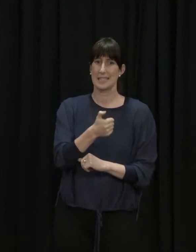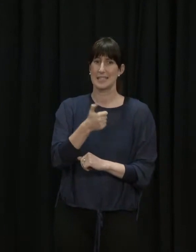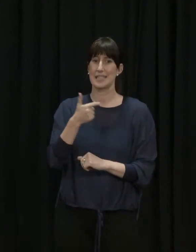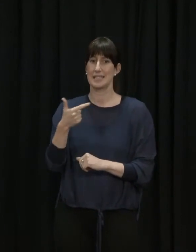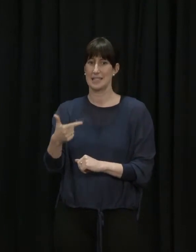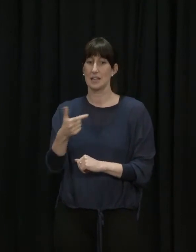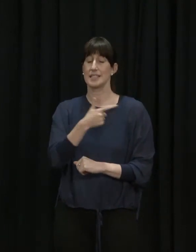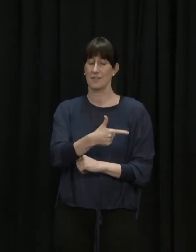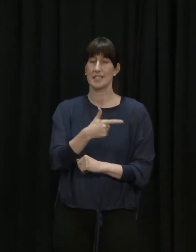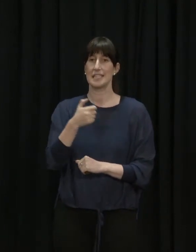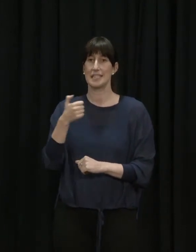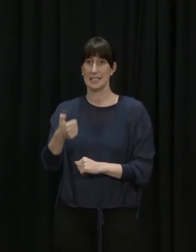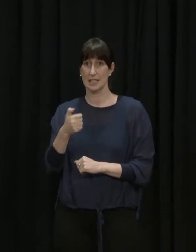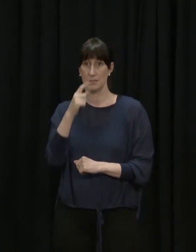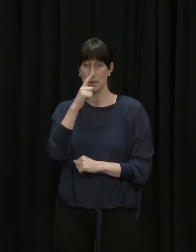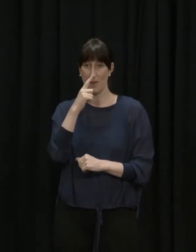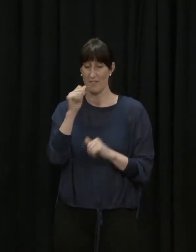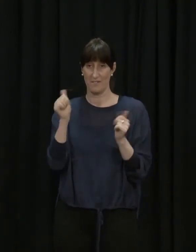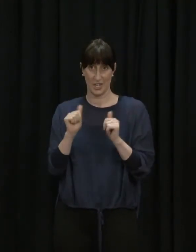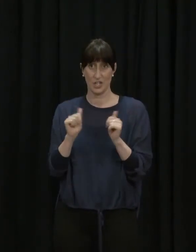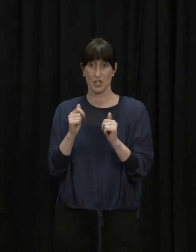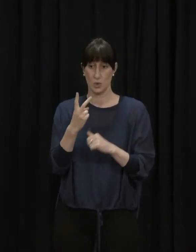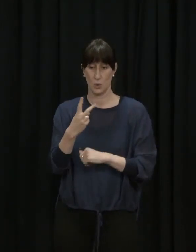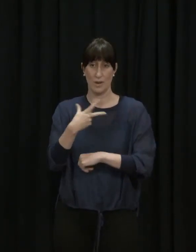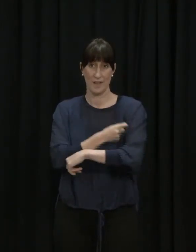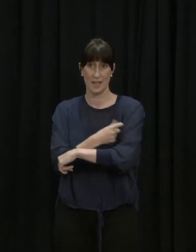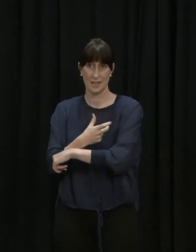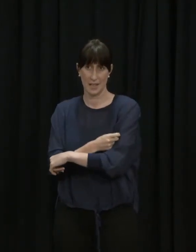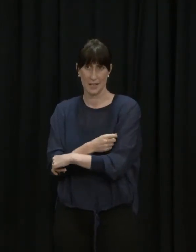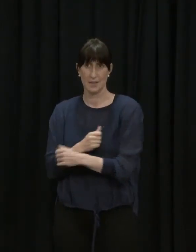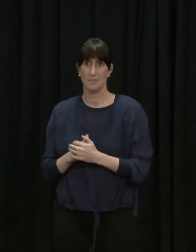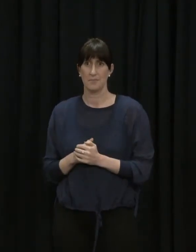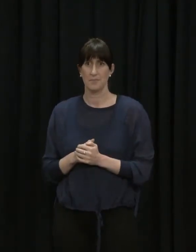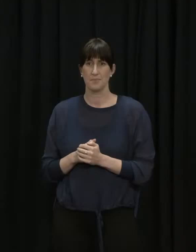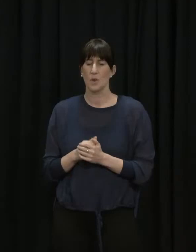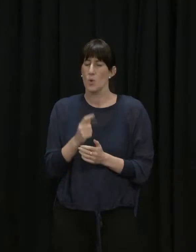had at least one dose of the vaccine. 76% of people are fully